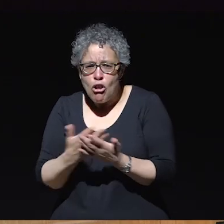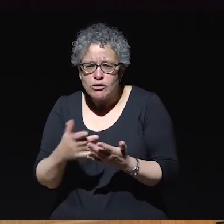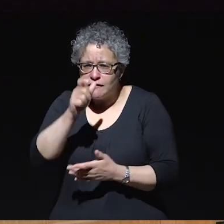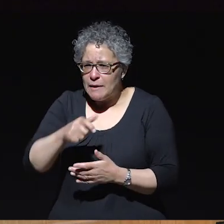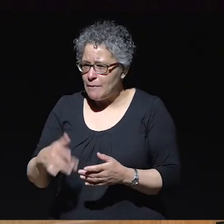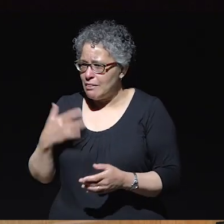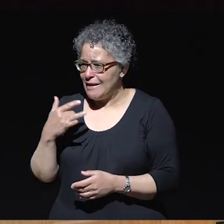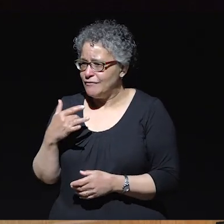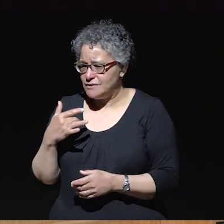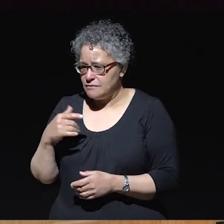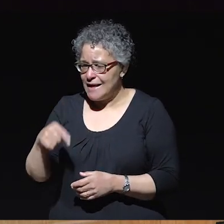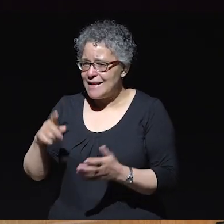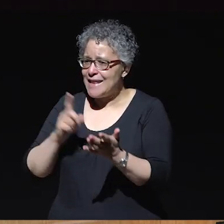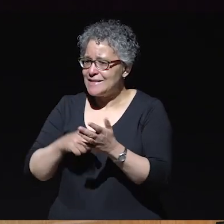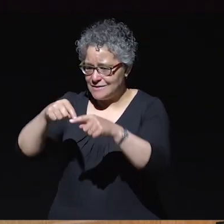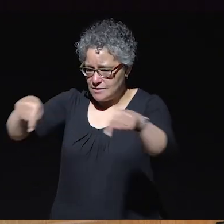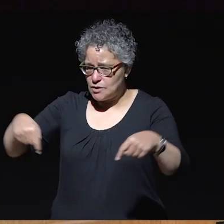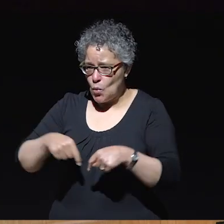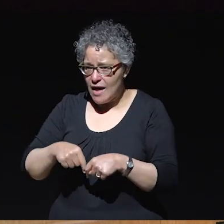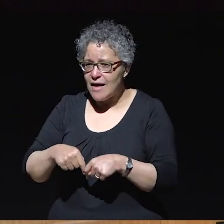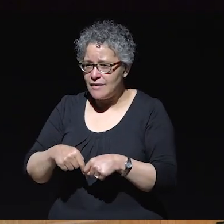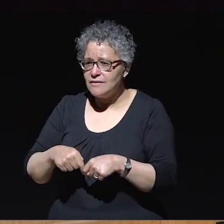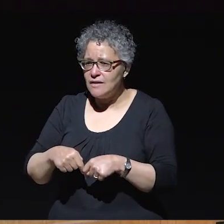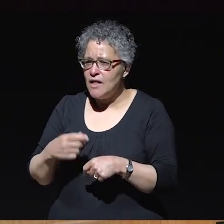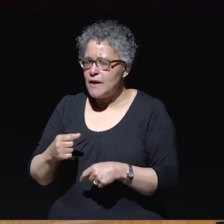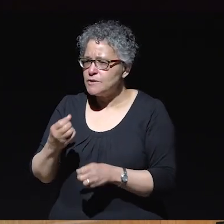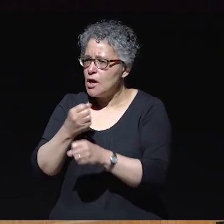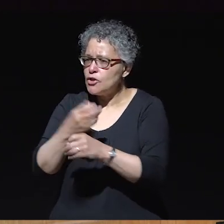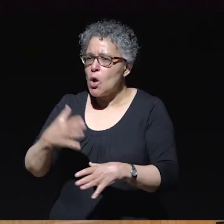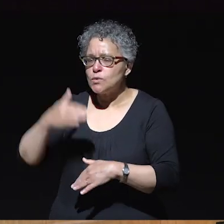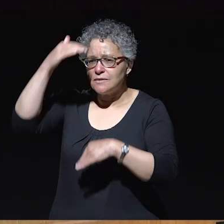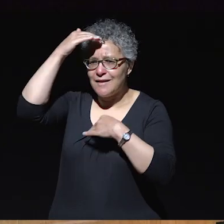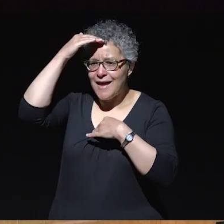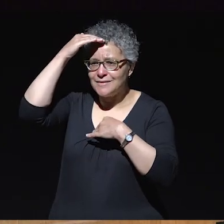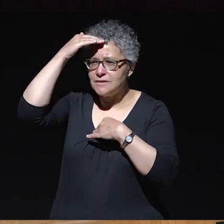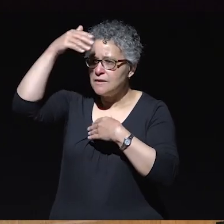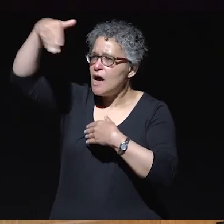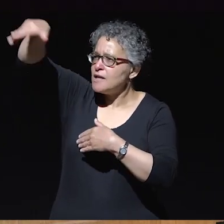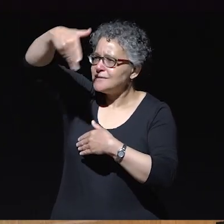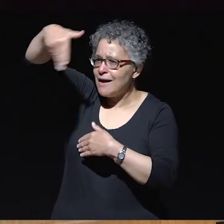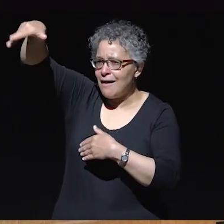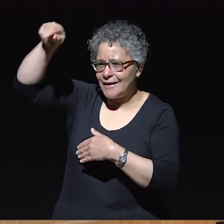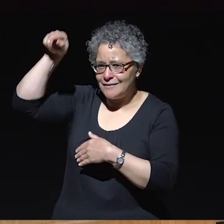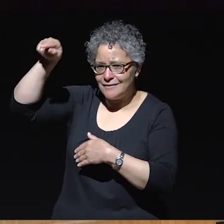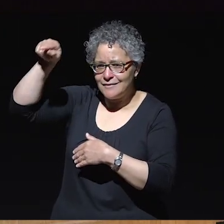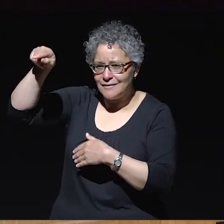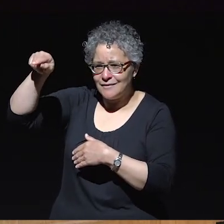he traded under the sign of the Golden Head from 1732, that Golden Head being none other than Van Dyck.